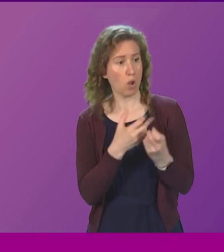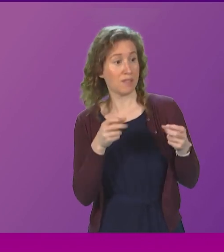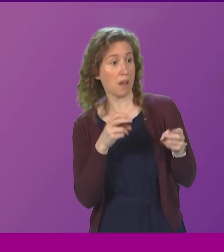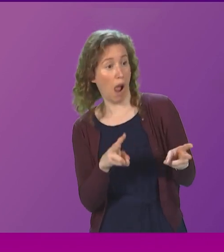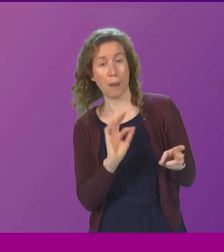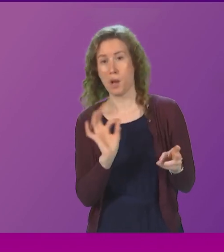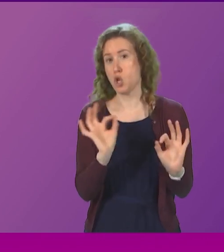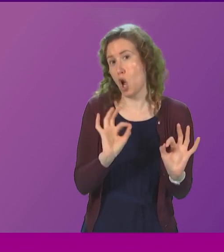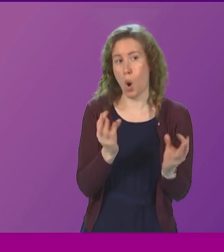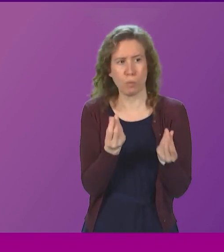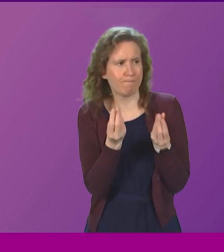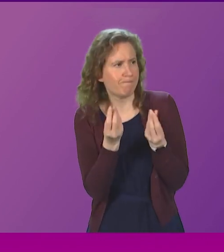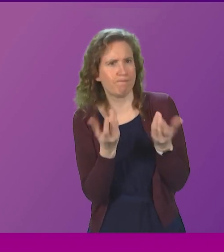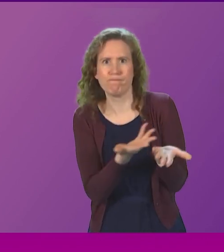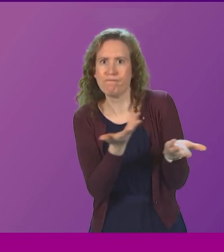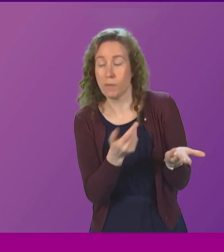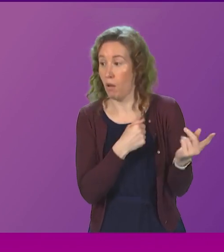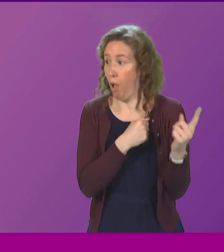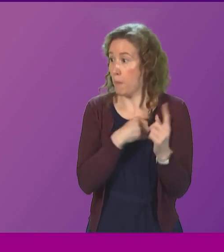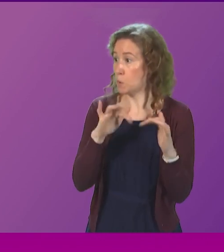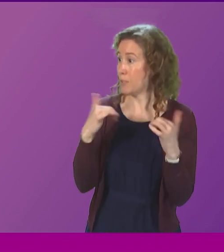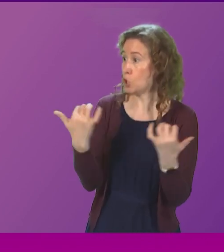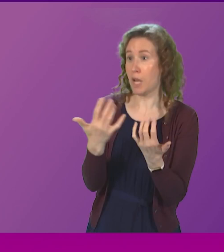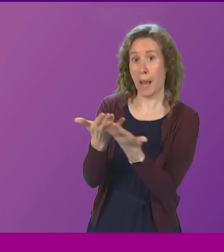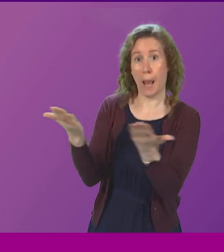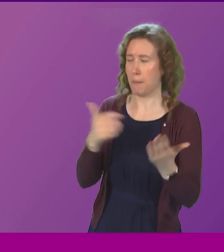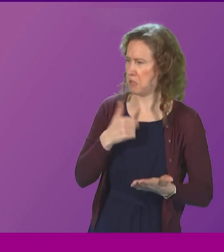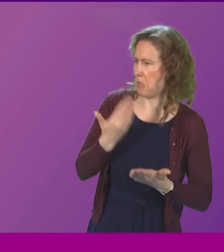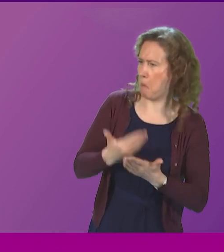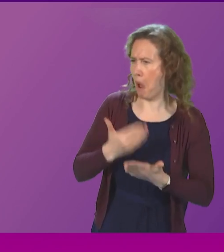to this chamber and demands that we take action. Members!